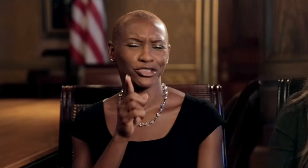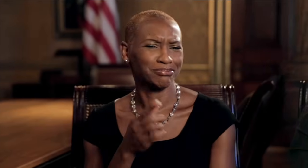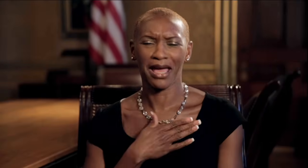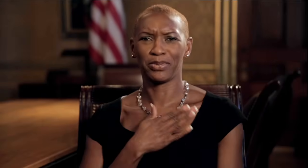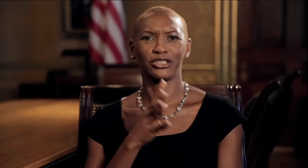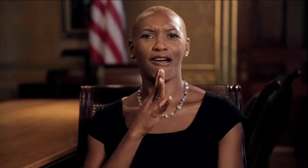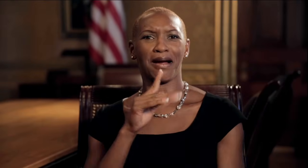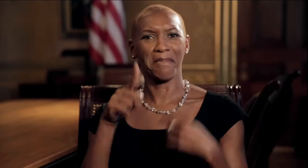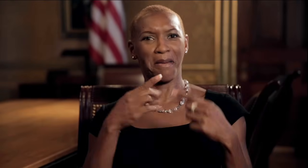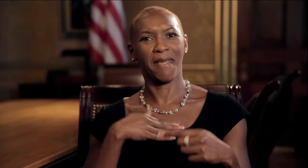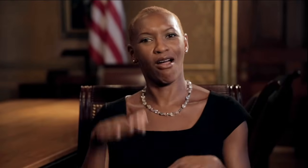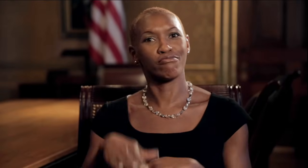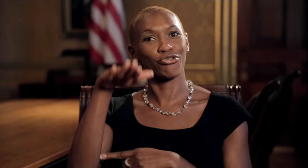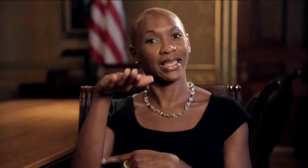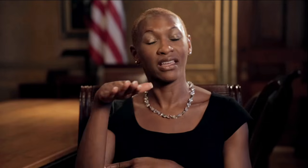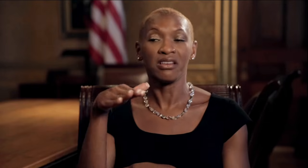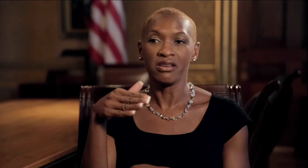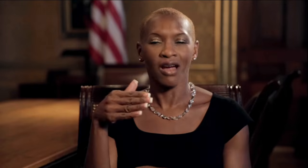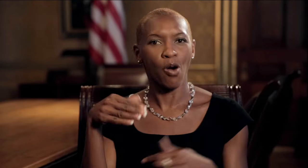Sure. I'm happy to talk about my upbringing.